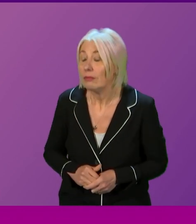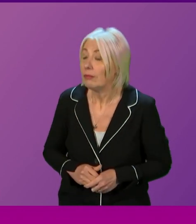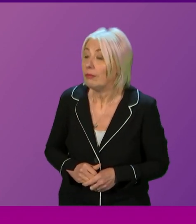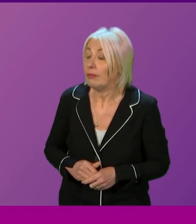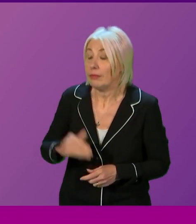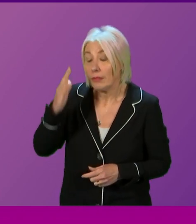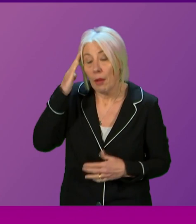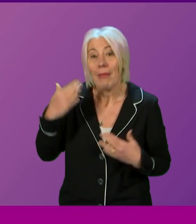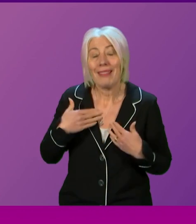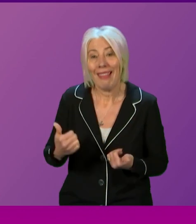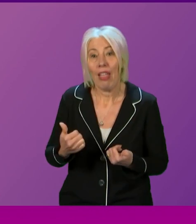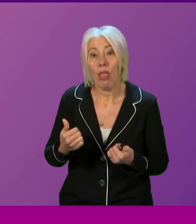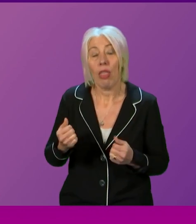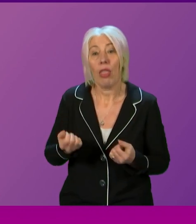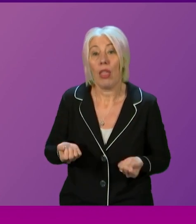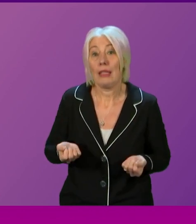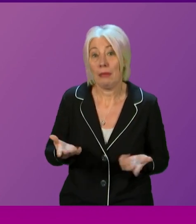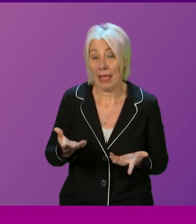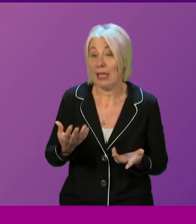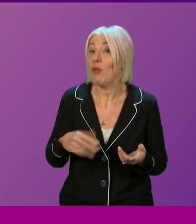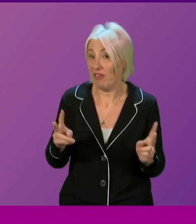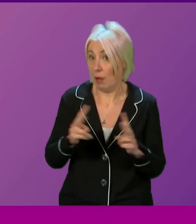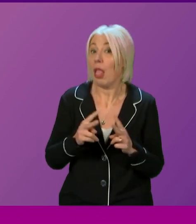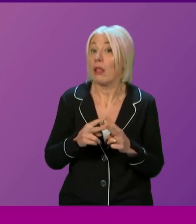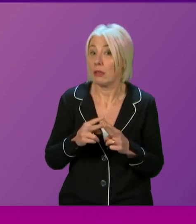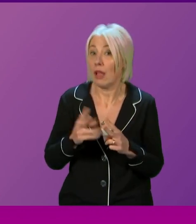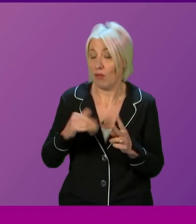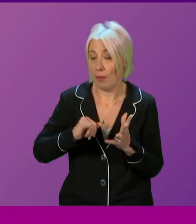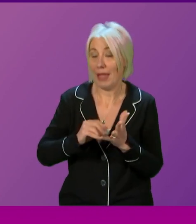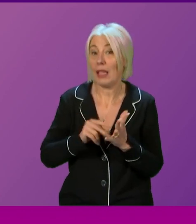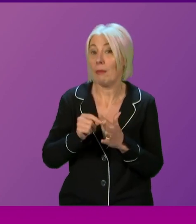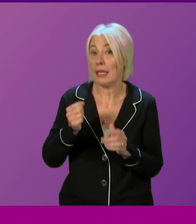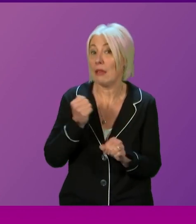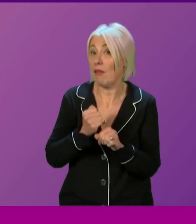Mental health spending has doubled under this Government—that is a fact.